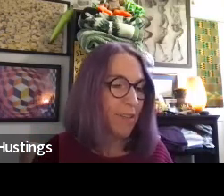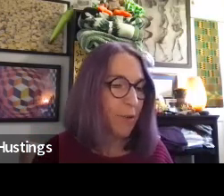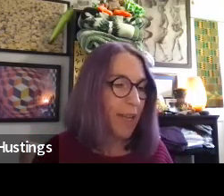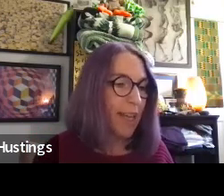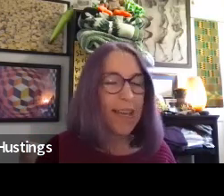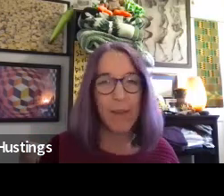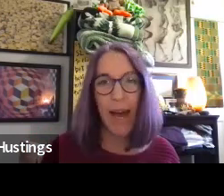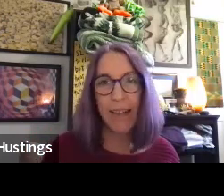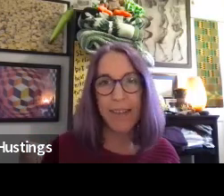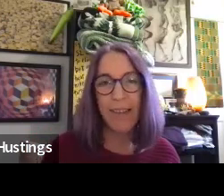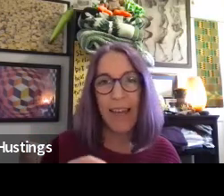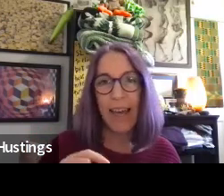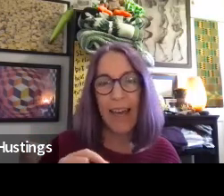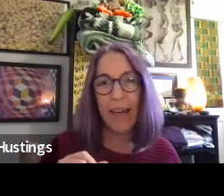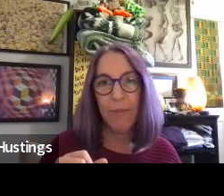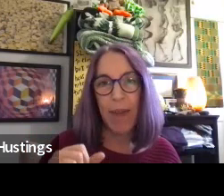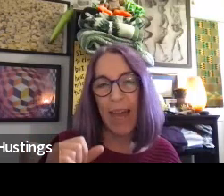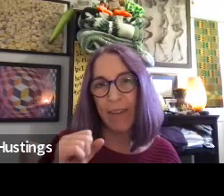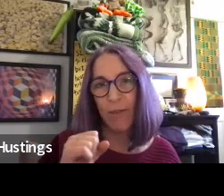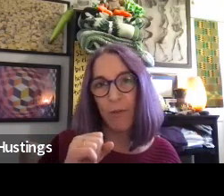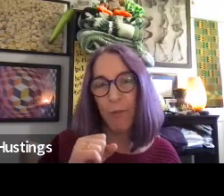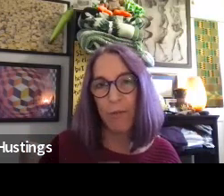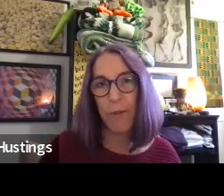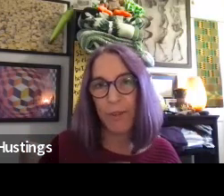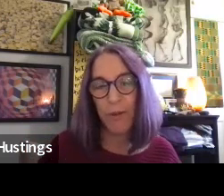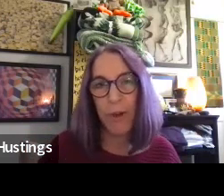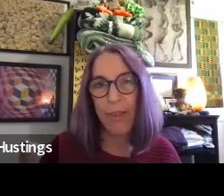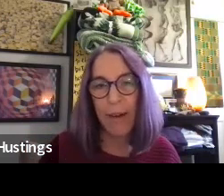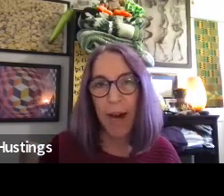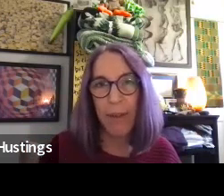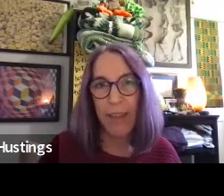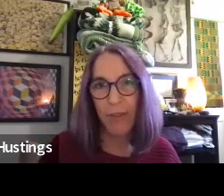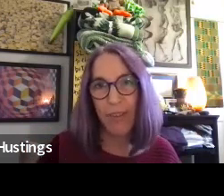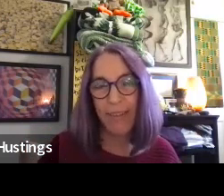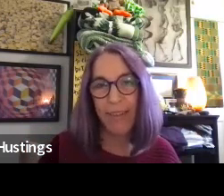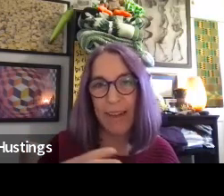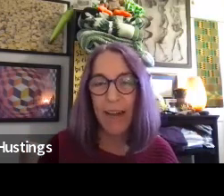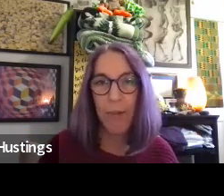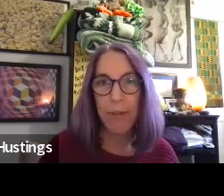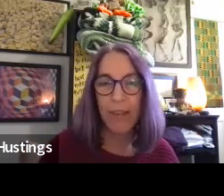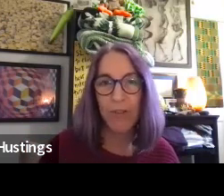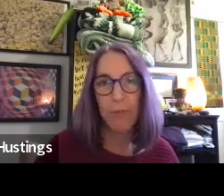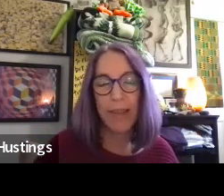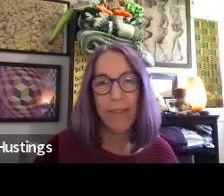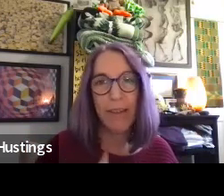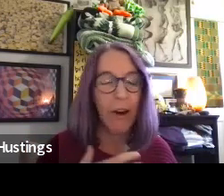to in the past. And and when we deal with a population that's a cover population, but